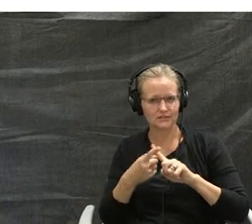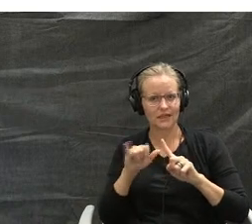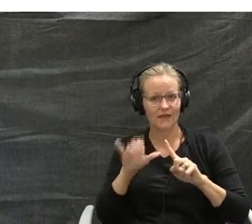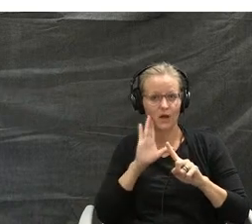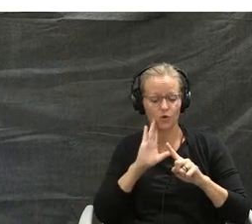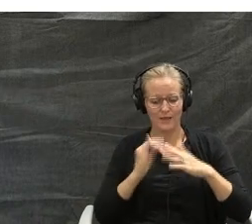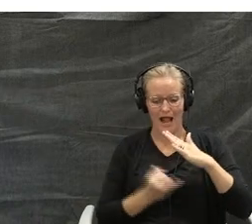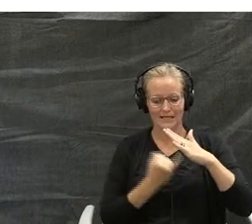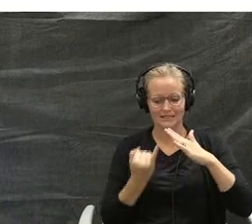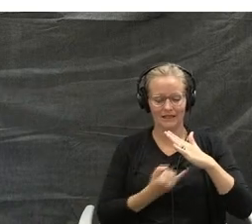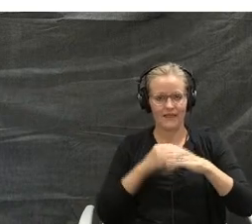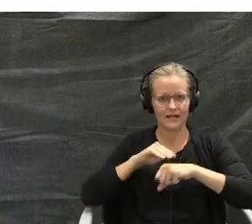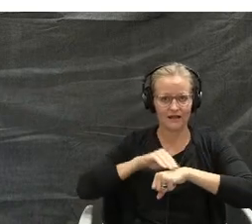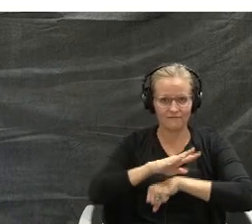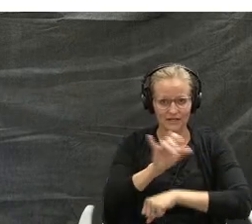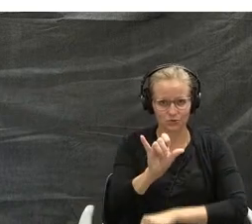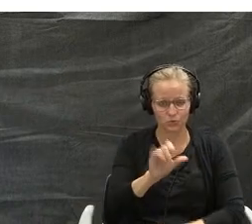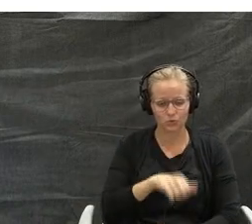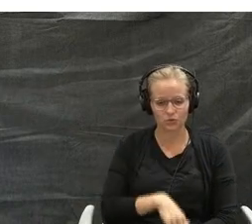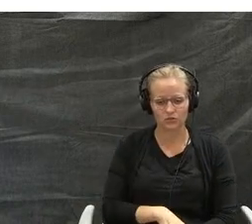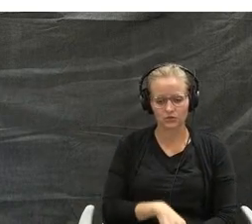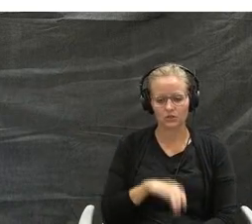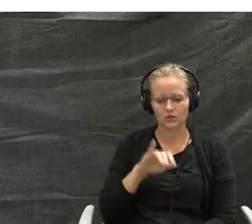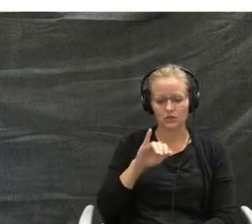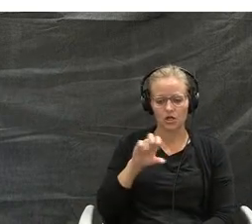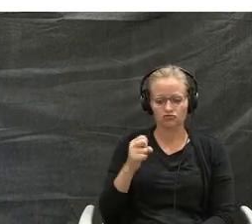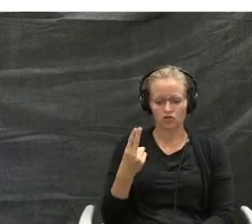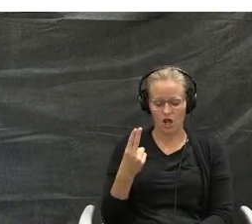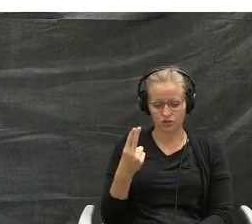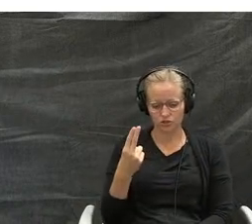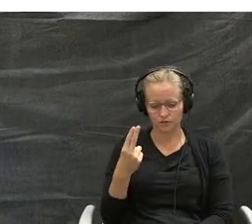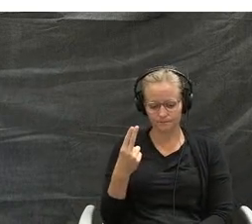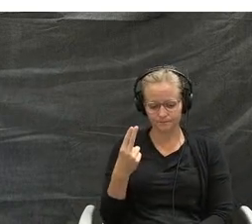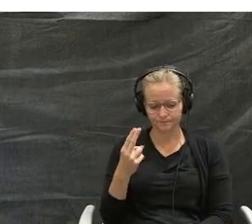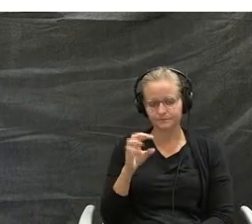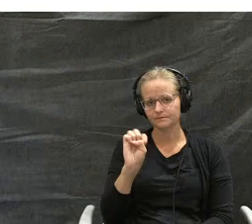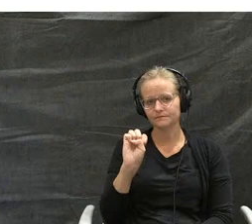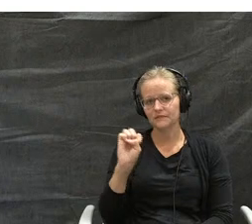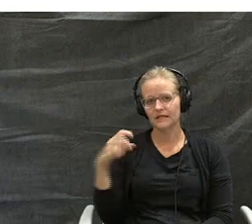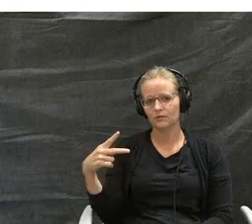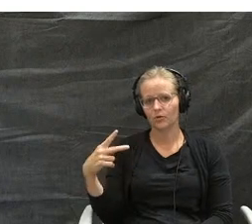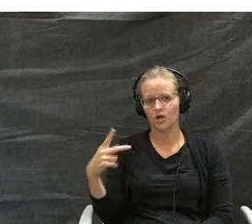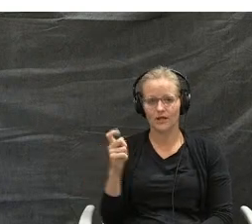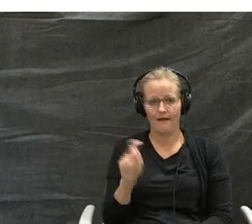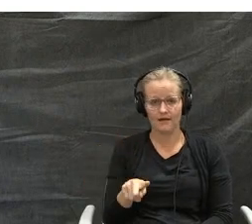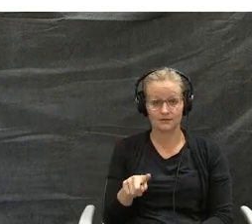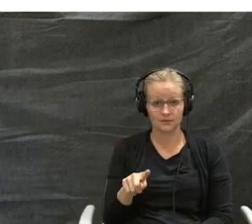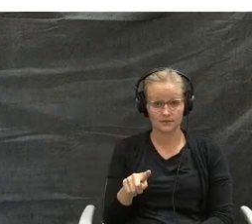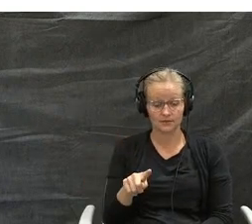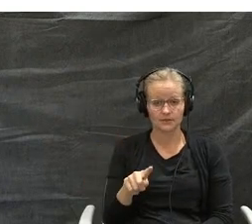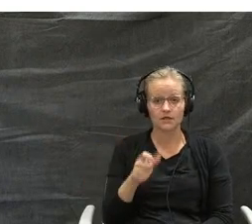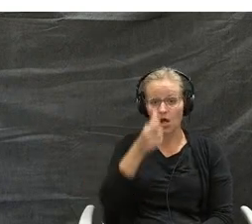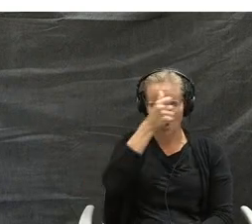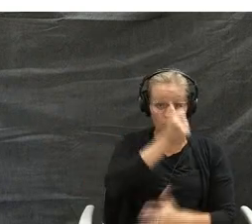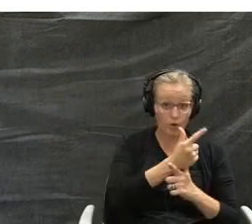Joshua greedy of Eden Prairie says, will siblings attending the same school be given the same schedule days? If there